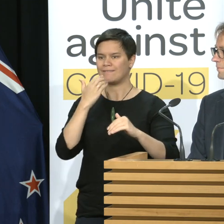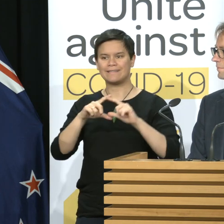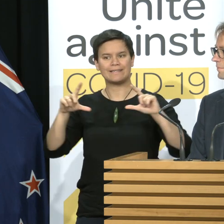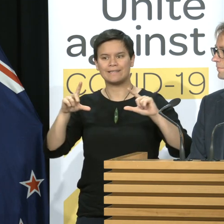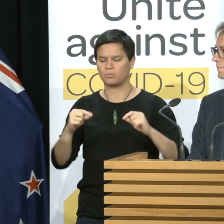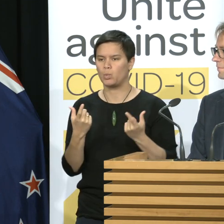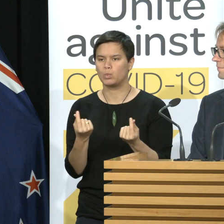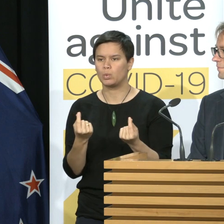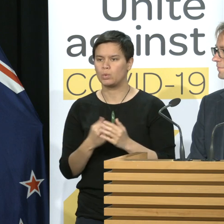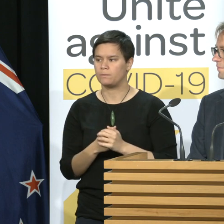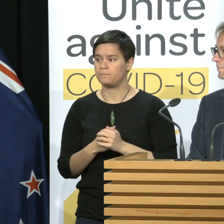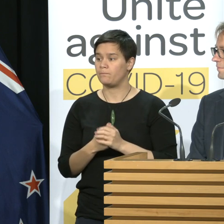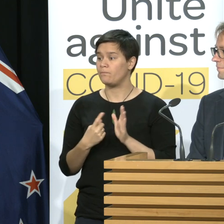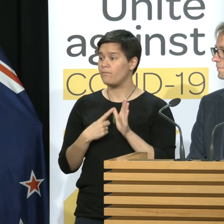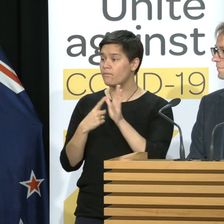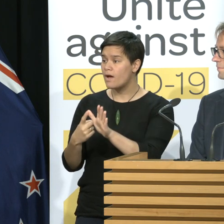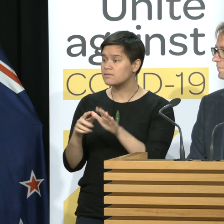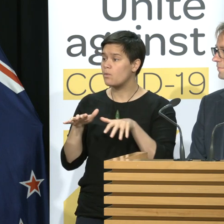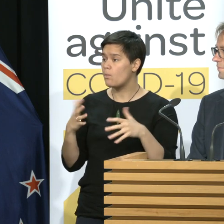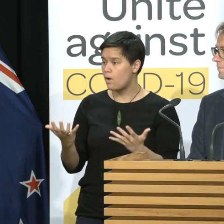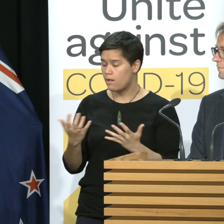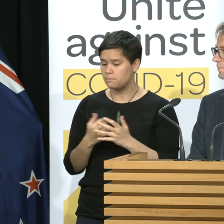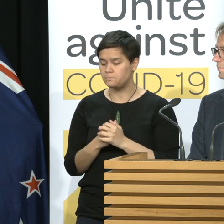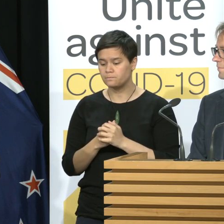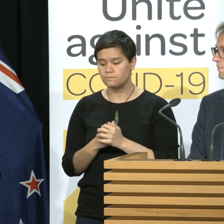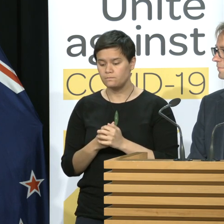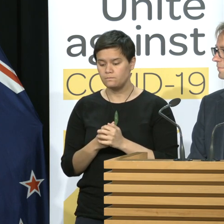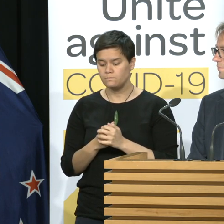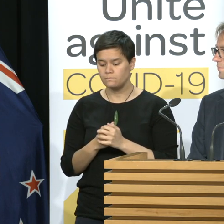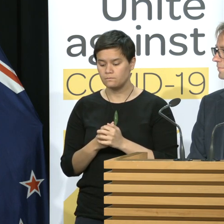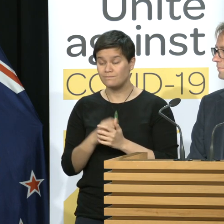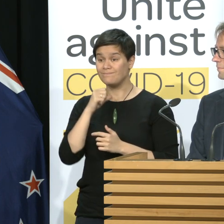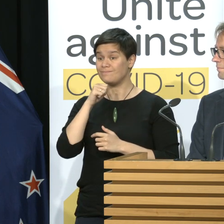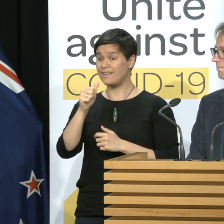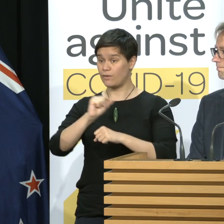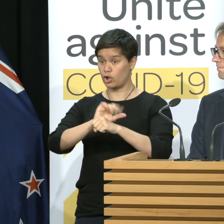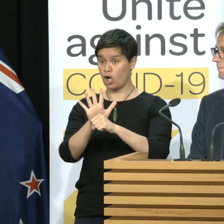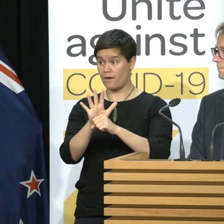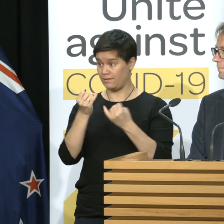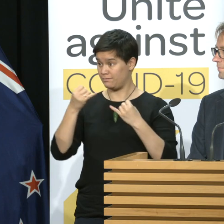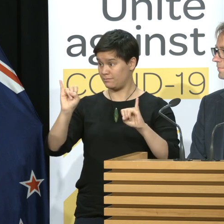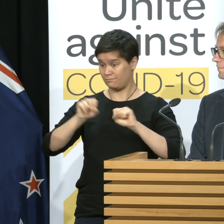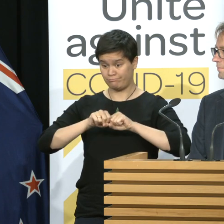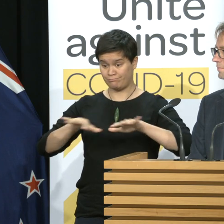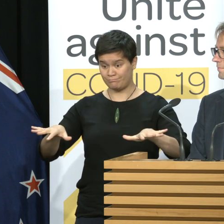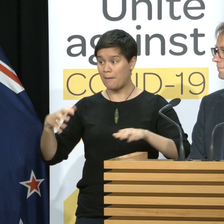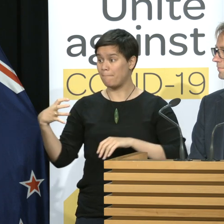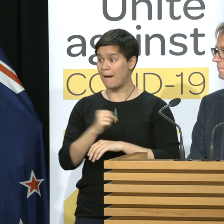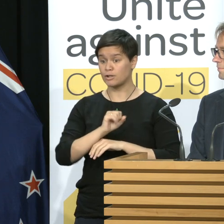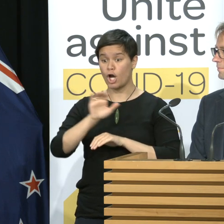people would need to be returning home in the event that, that was what was required, returning home as they would have normally planned to do,